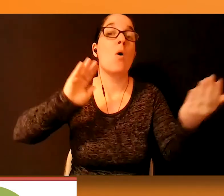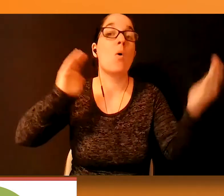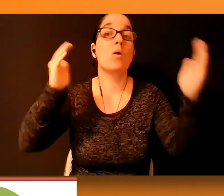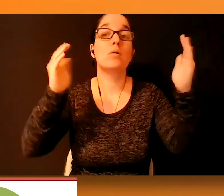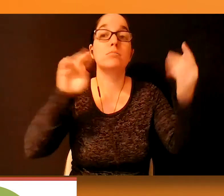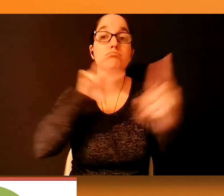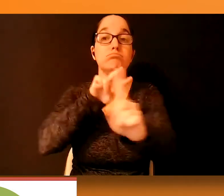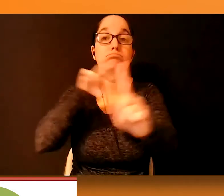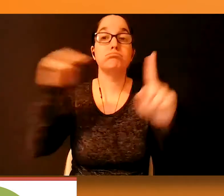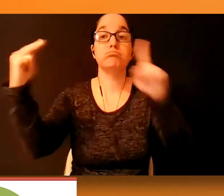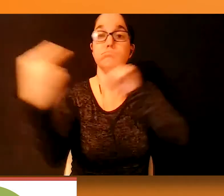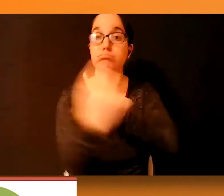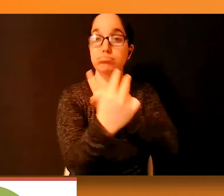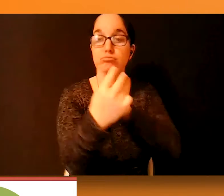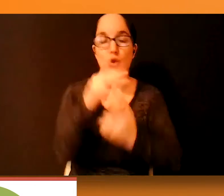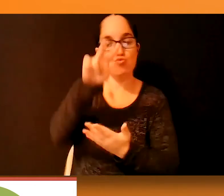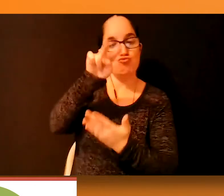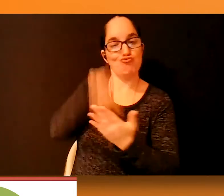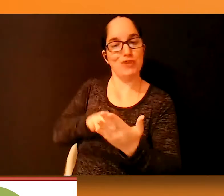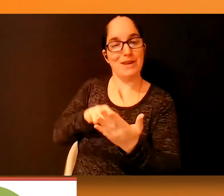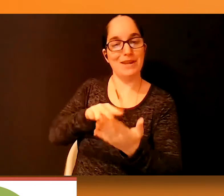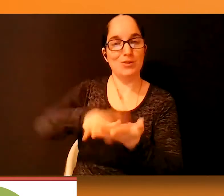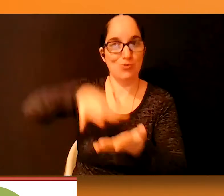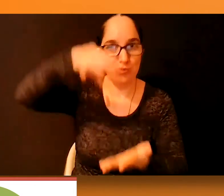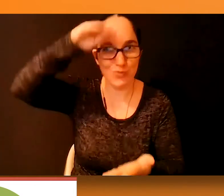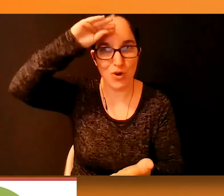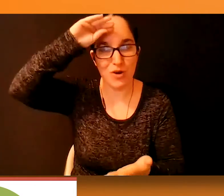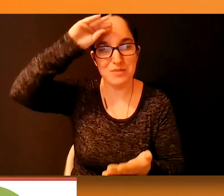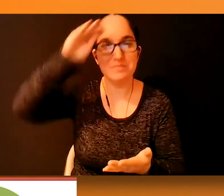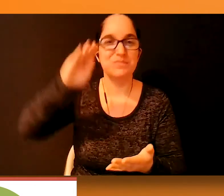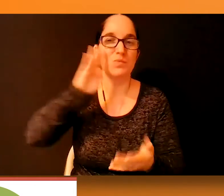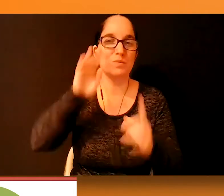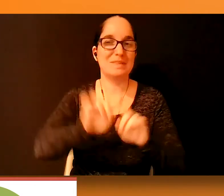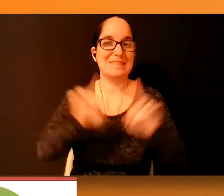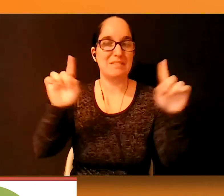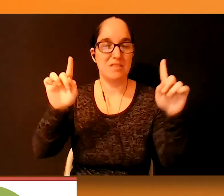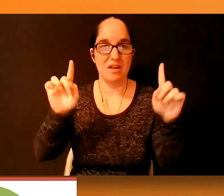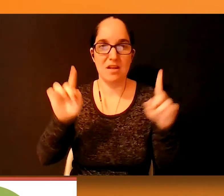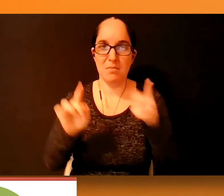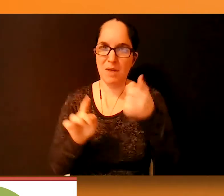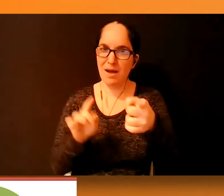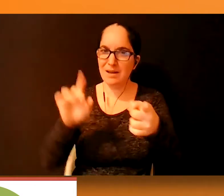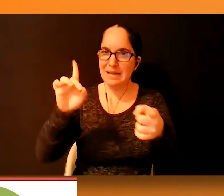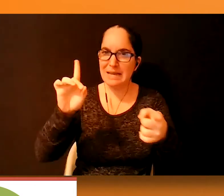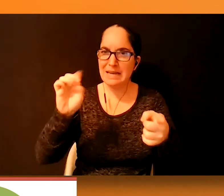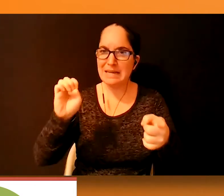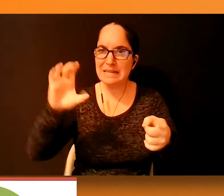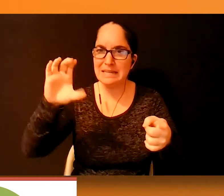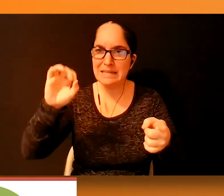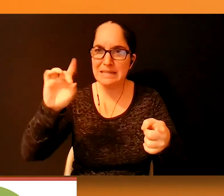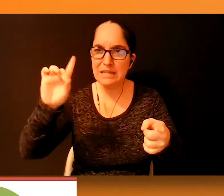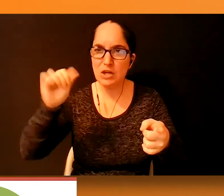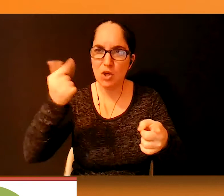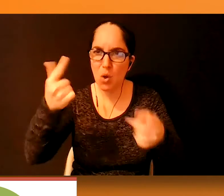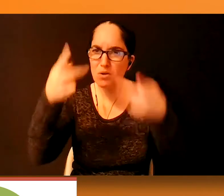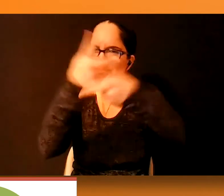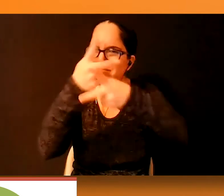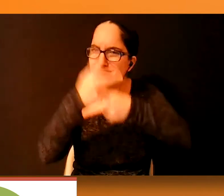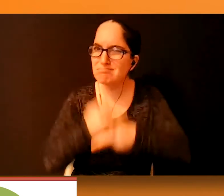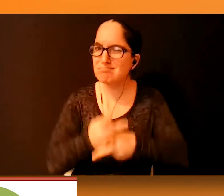and all of those decoding procedures become not as important anymore. So, what becomes more important